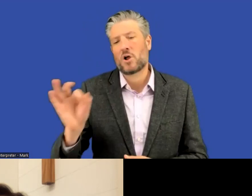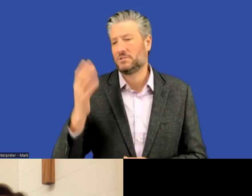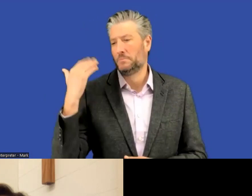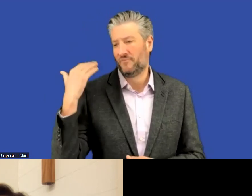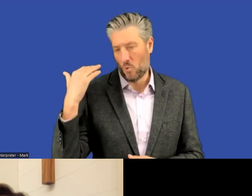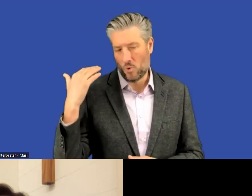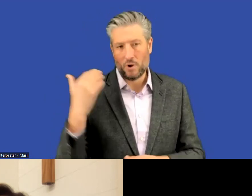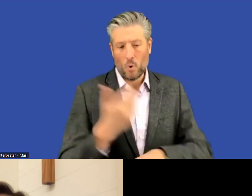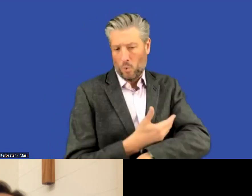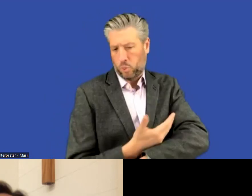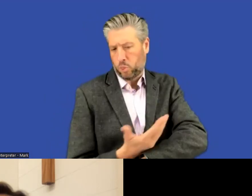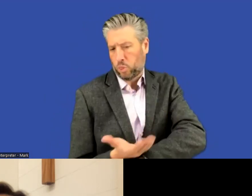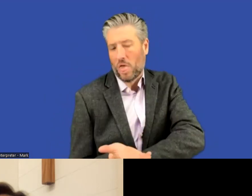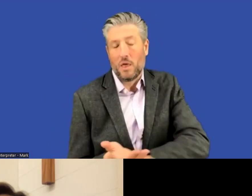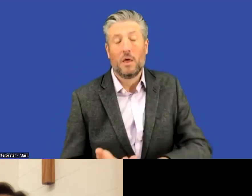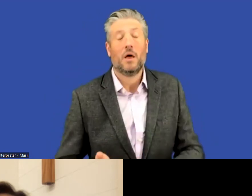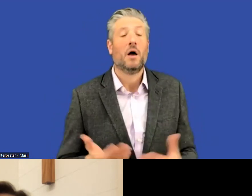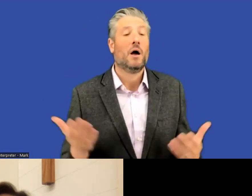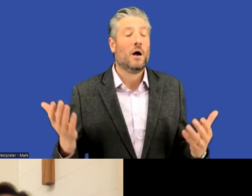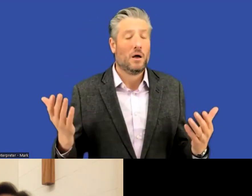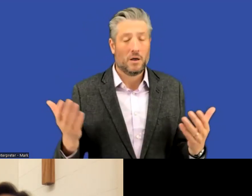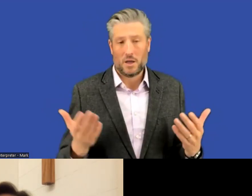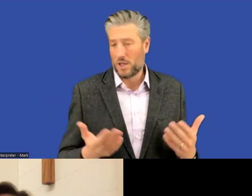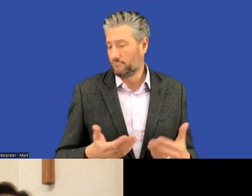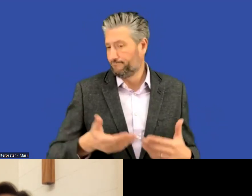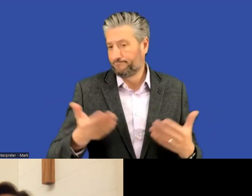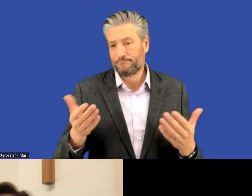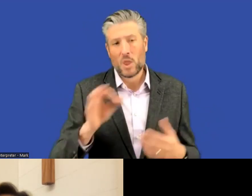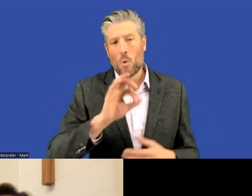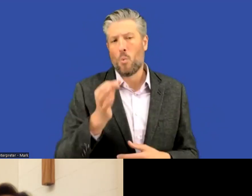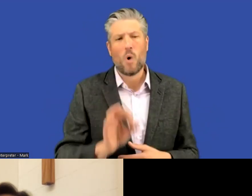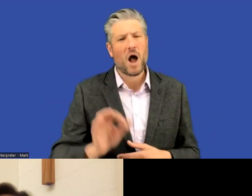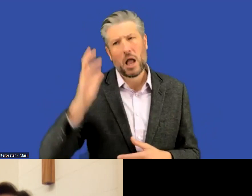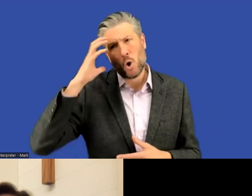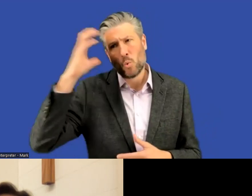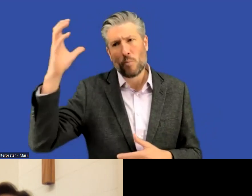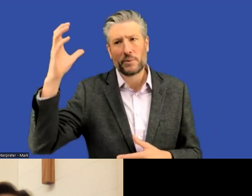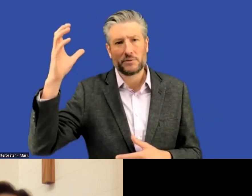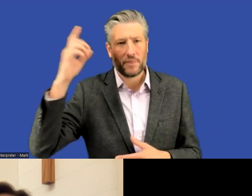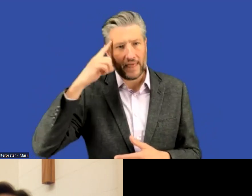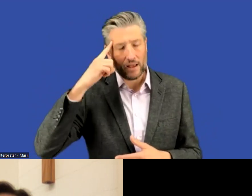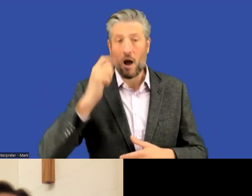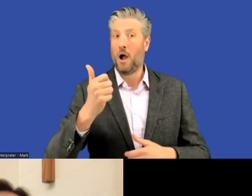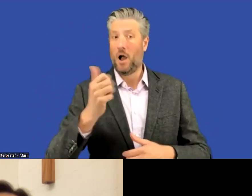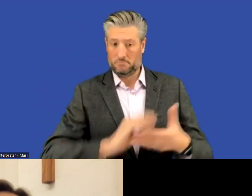One day, we don't know why it's decided it's a priority.